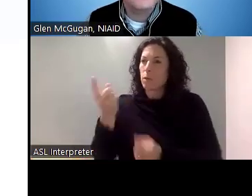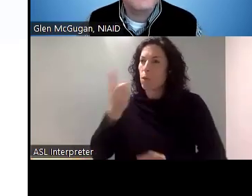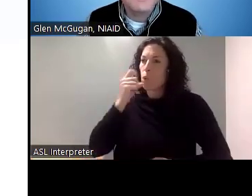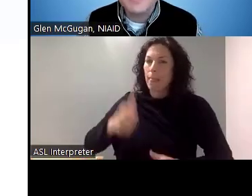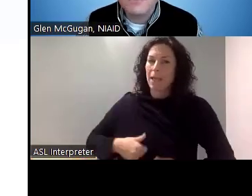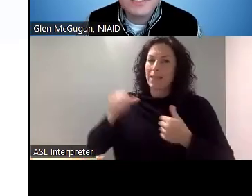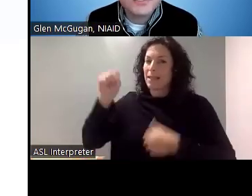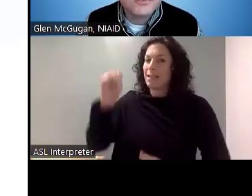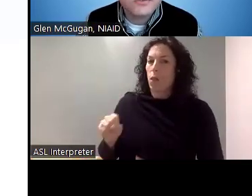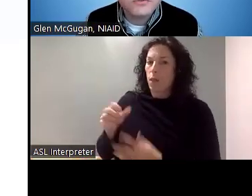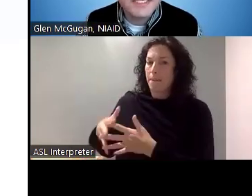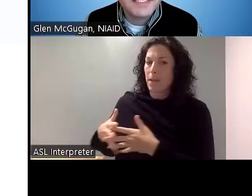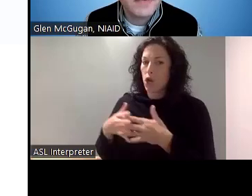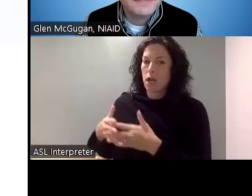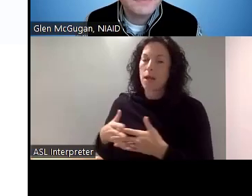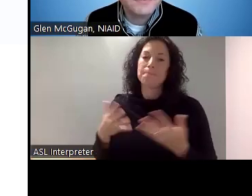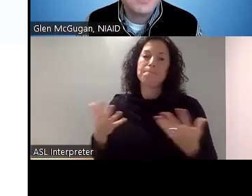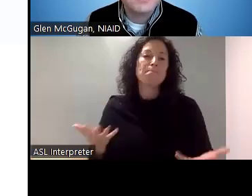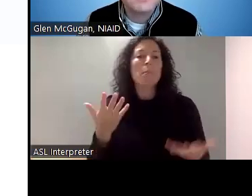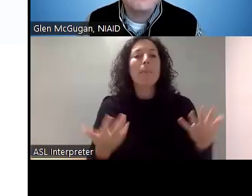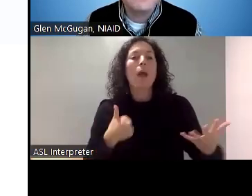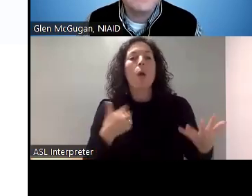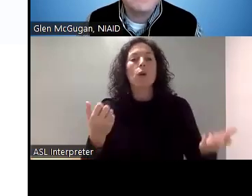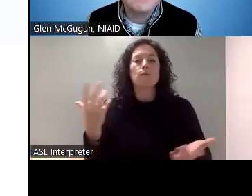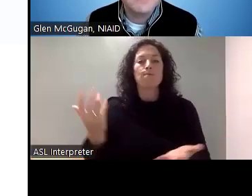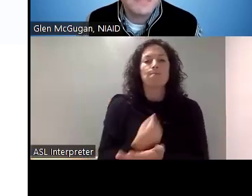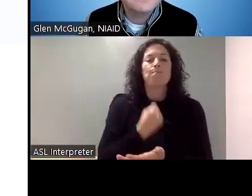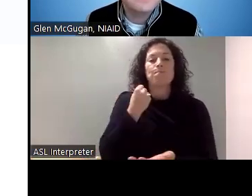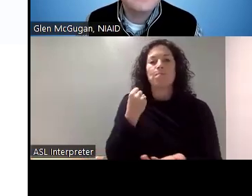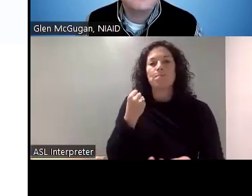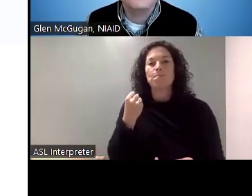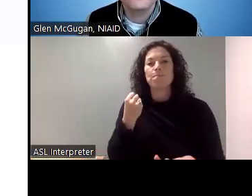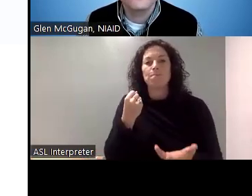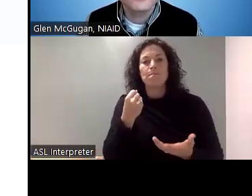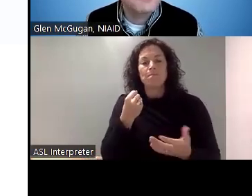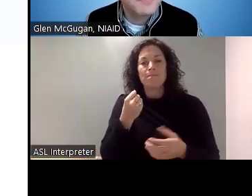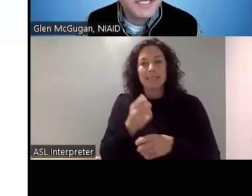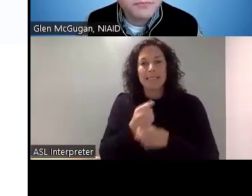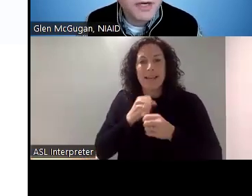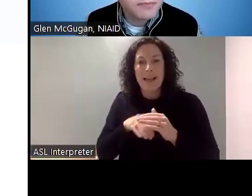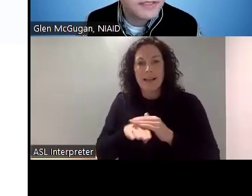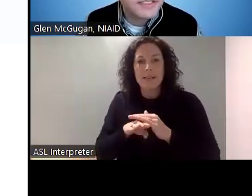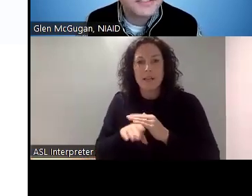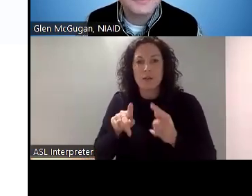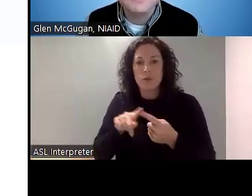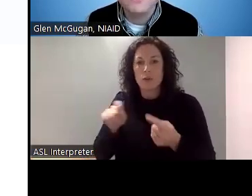so maybe I want to take advantage of getting access to certain patient populations